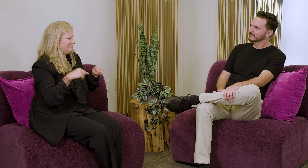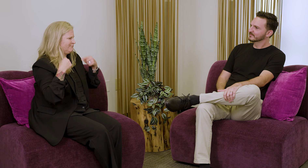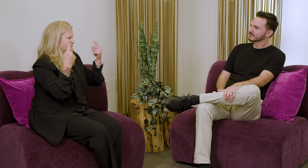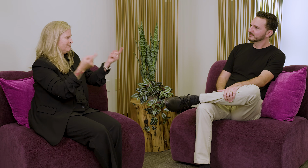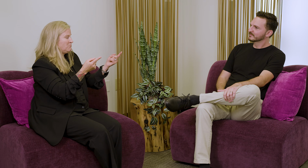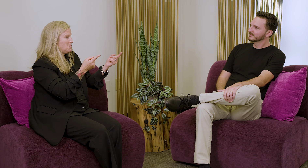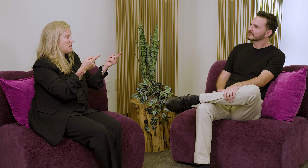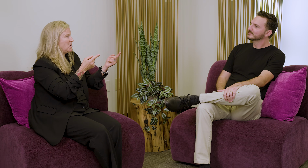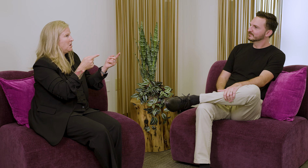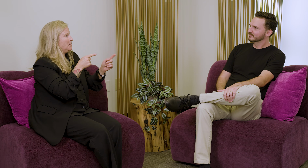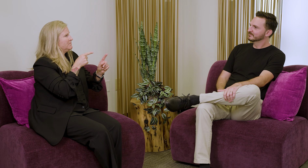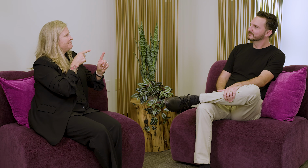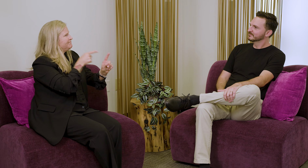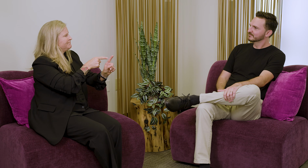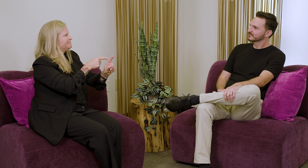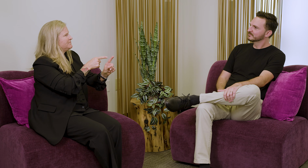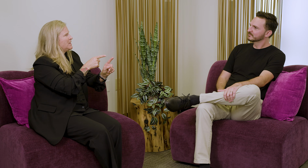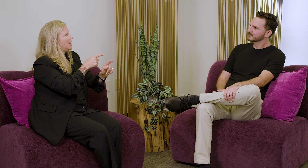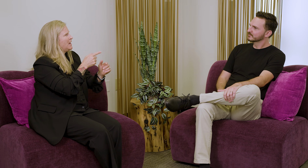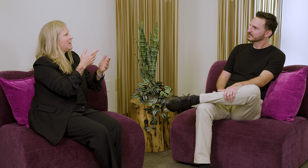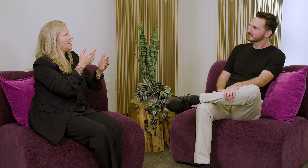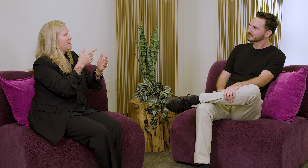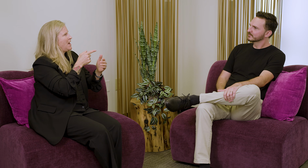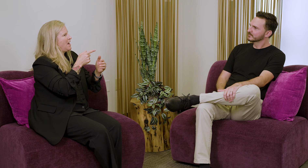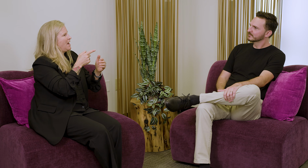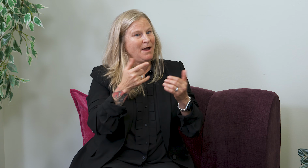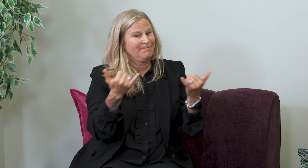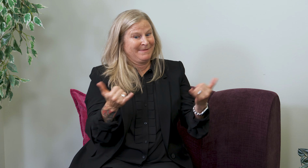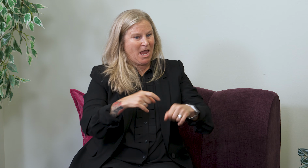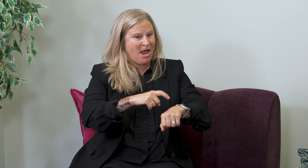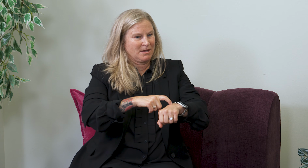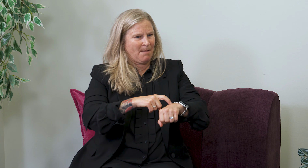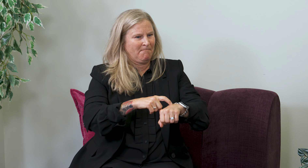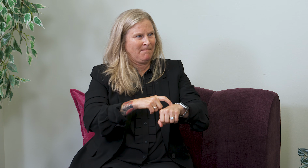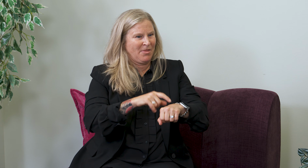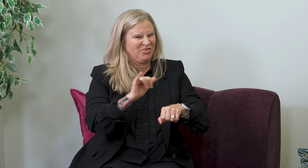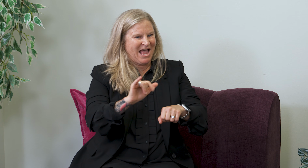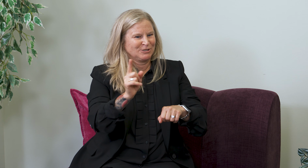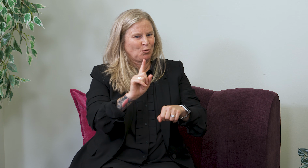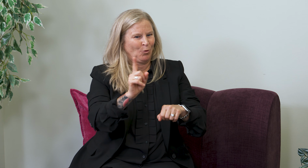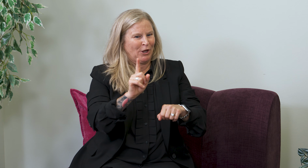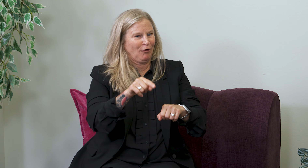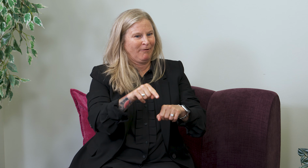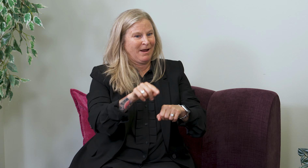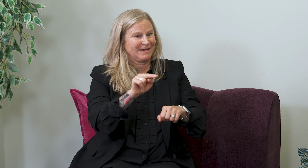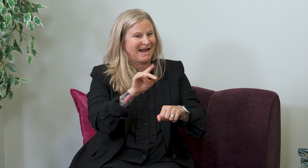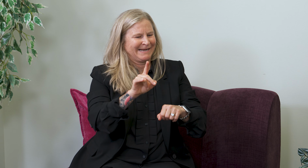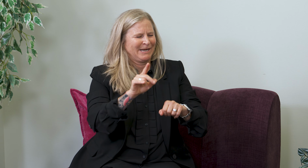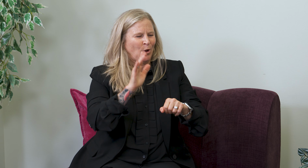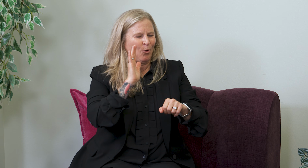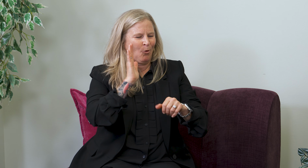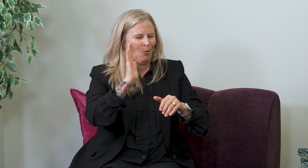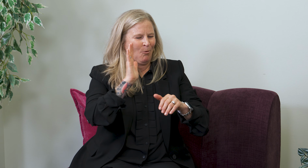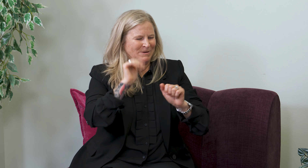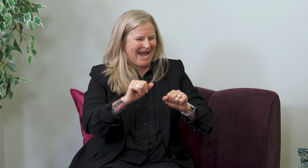NTID has been a leader all along, and I think that where we're at today,